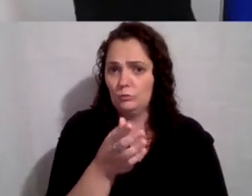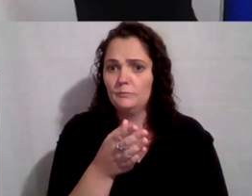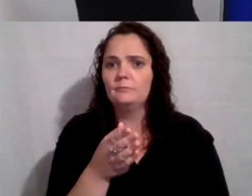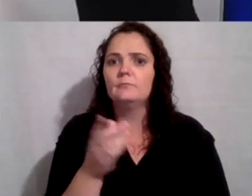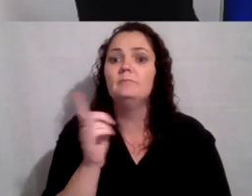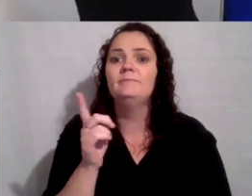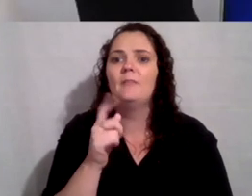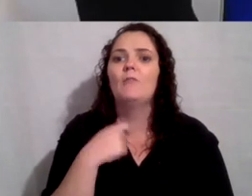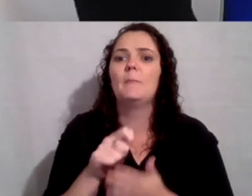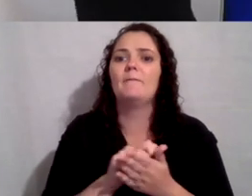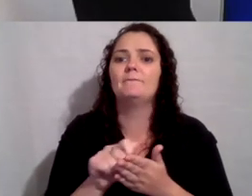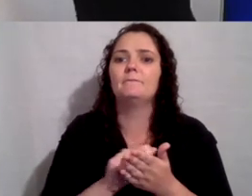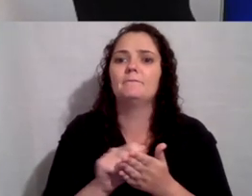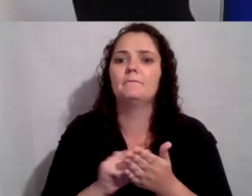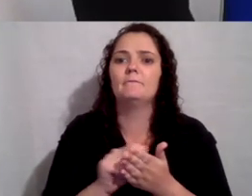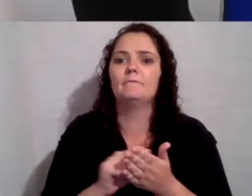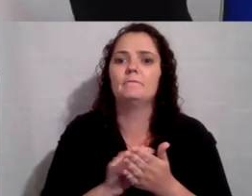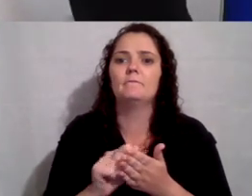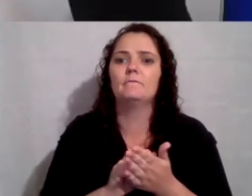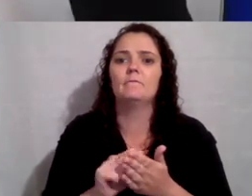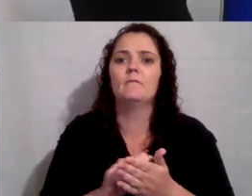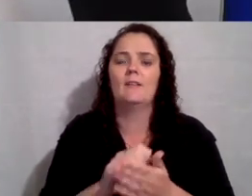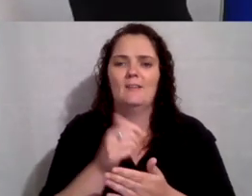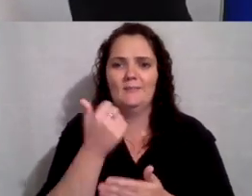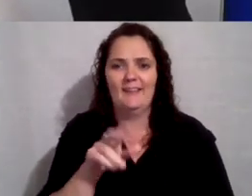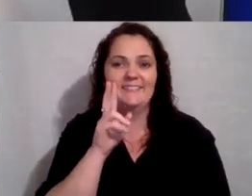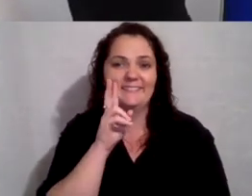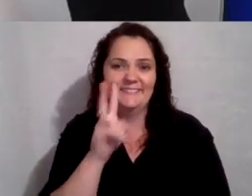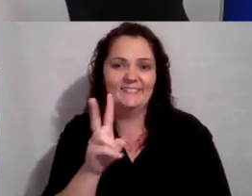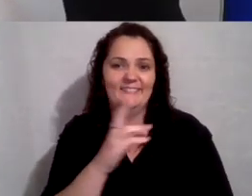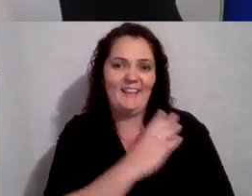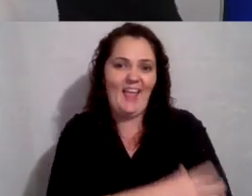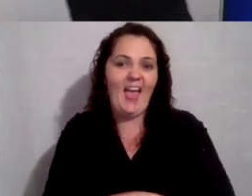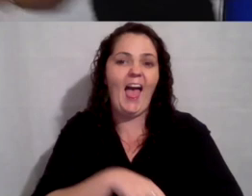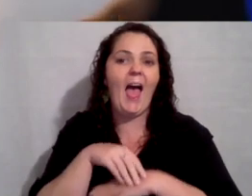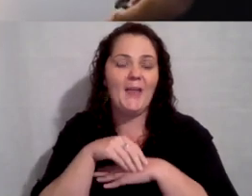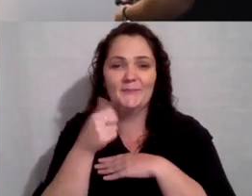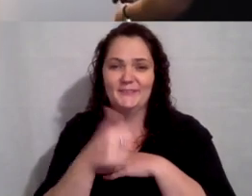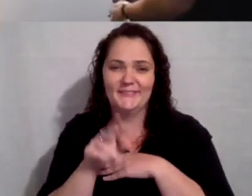I'm going to come in, I'm just going to rub back that arm but of course you'll still be able to see